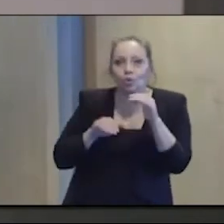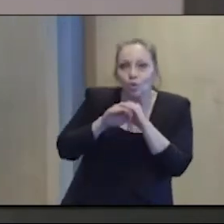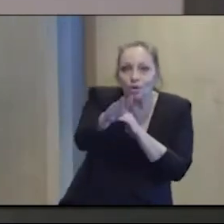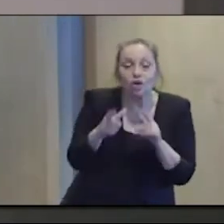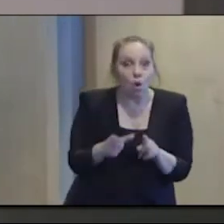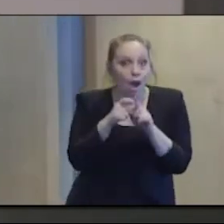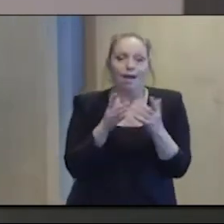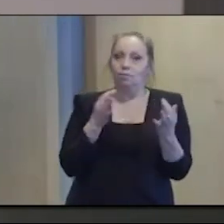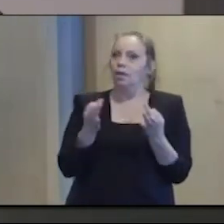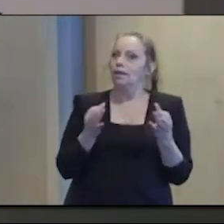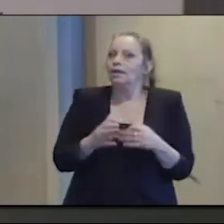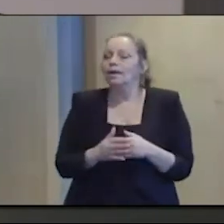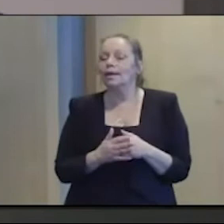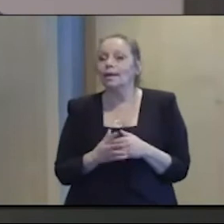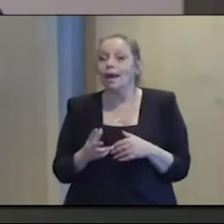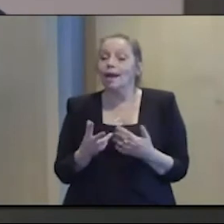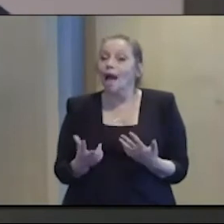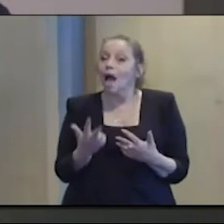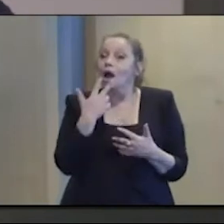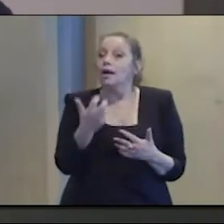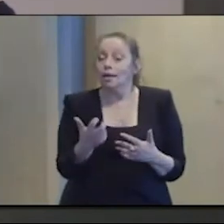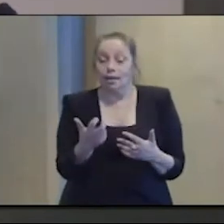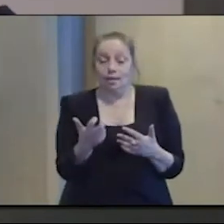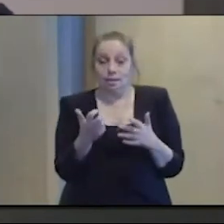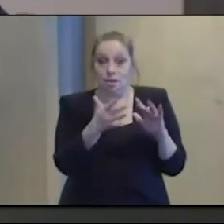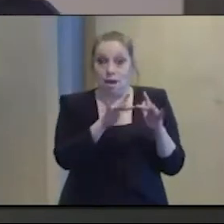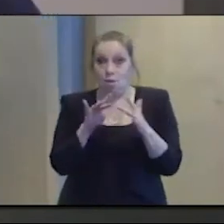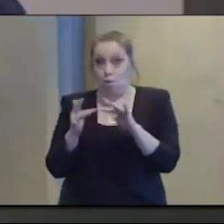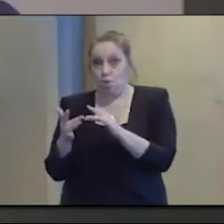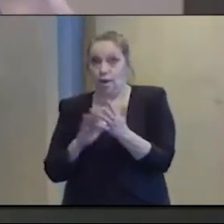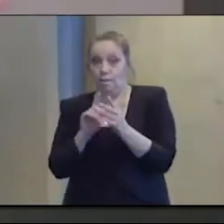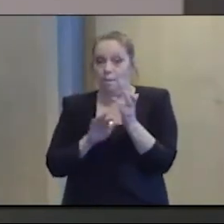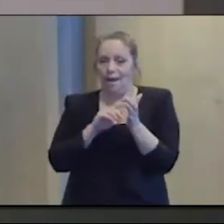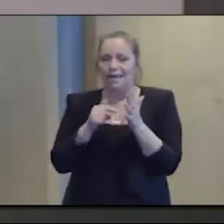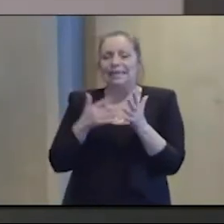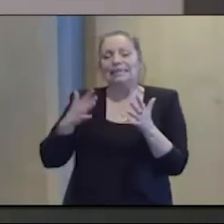to plan and electricity networks and the market operator need to try and understand what you're